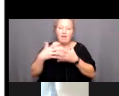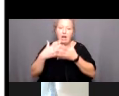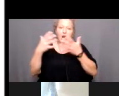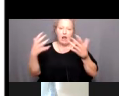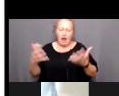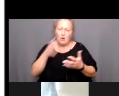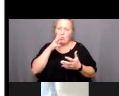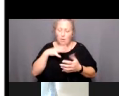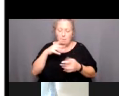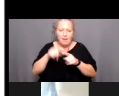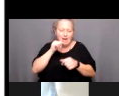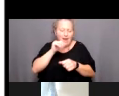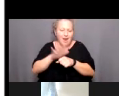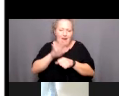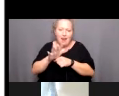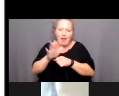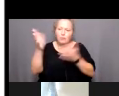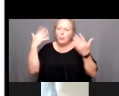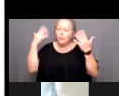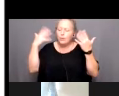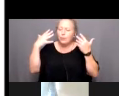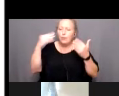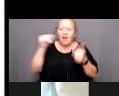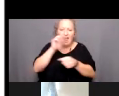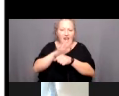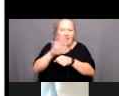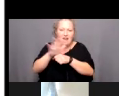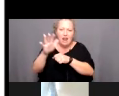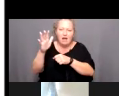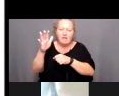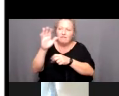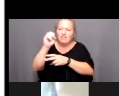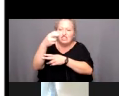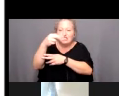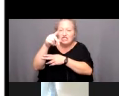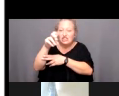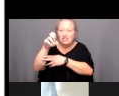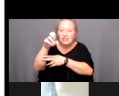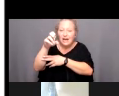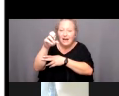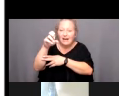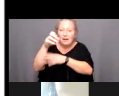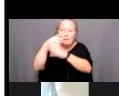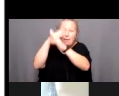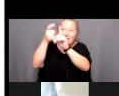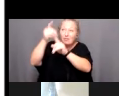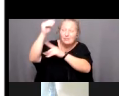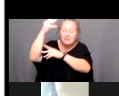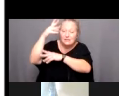and the only shade we had was the shade from the tomatoes. So we didn't have